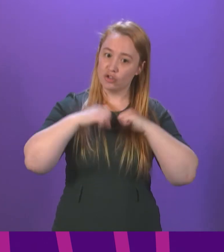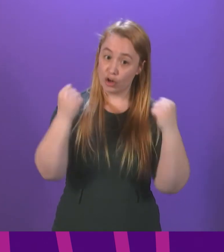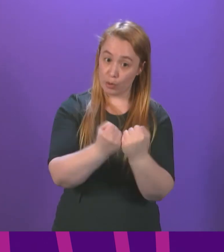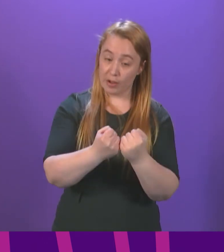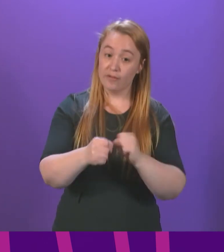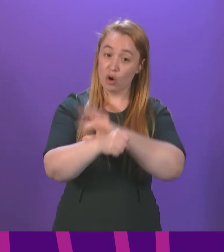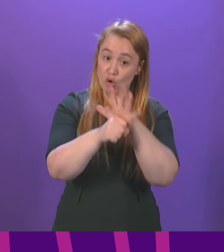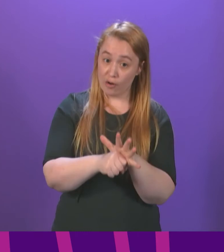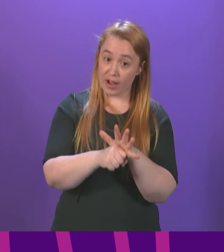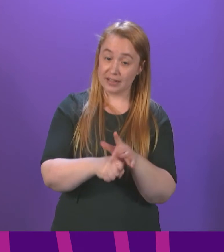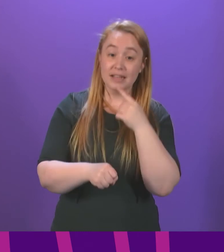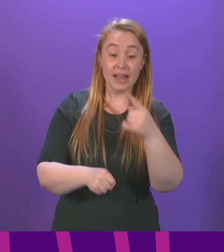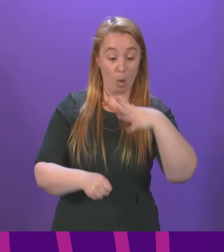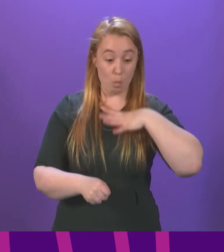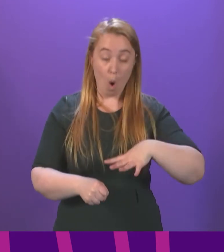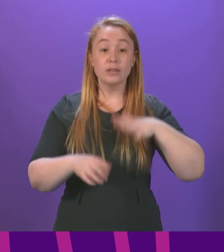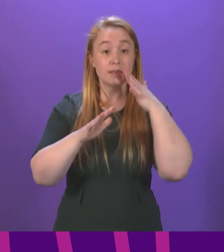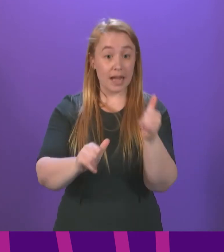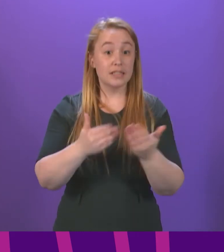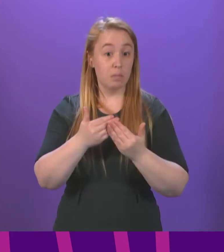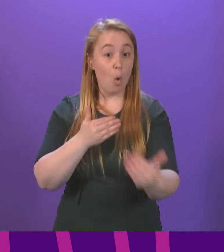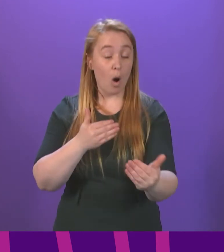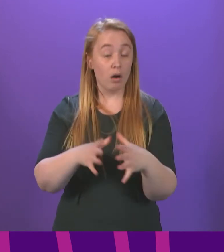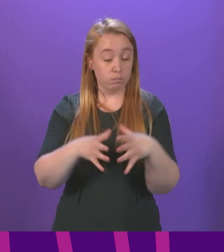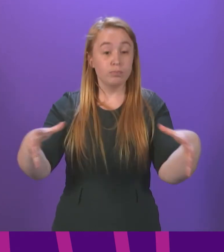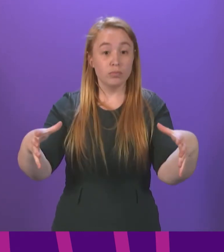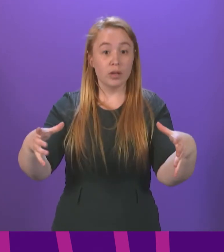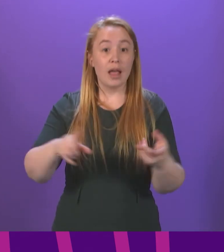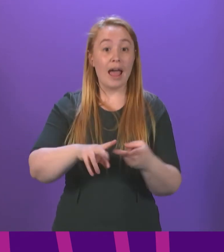“It would be desirable to test more people ... even if this increased test positivity”